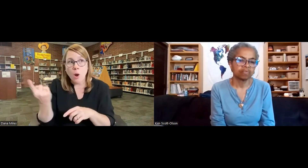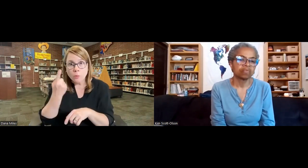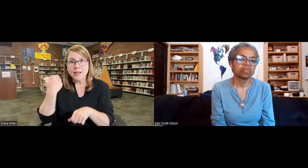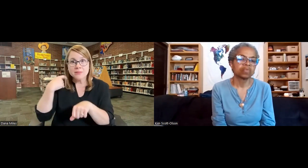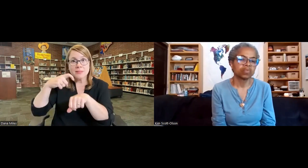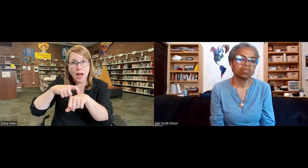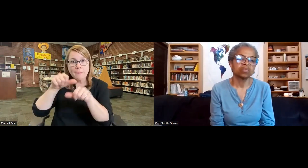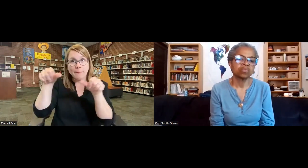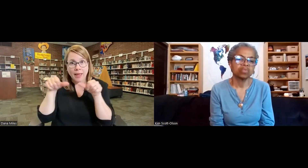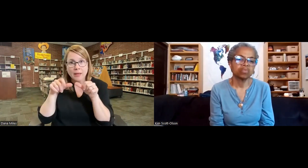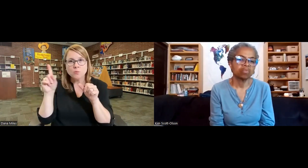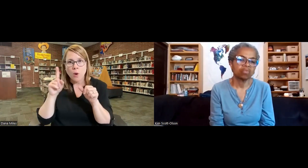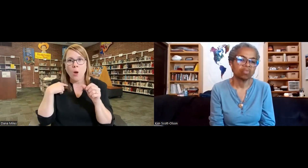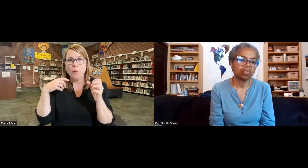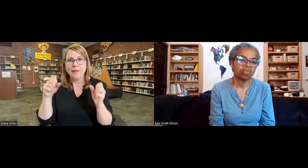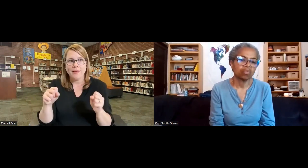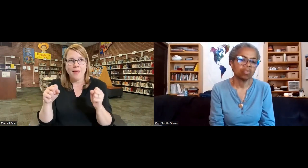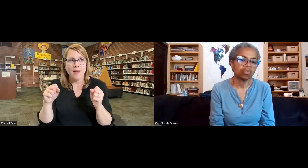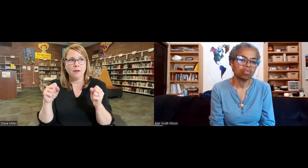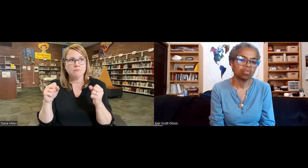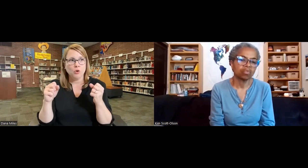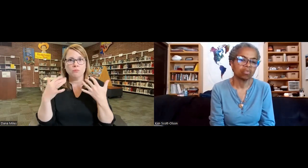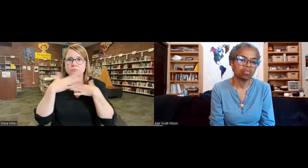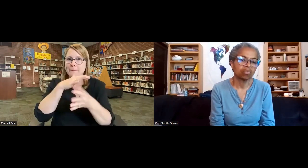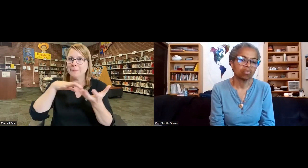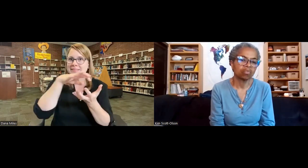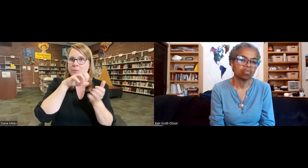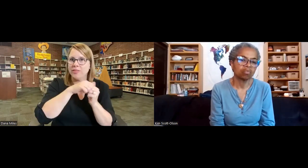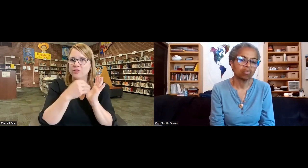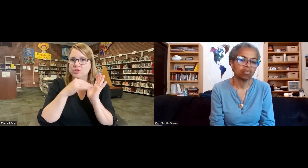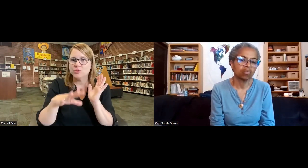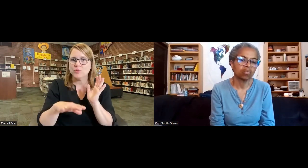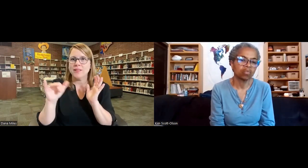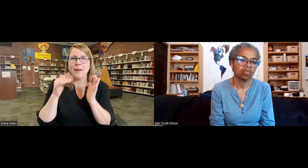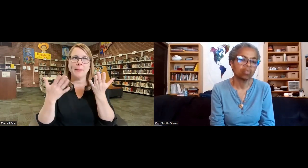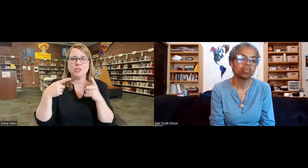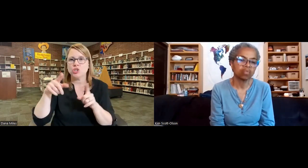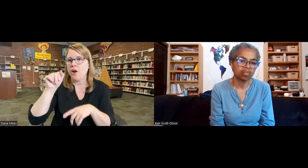With that being said, there’s also a time and a place to come together with other students.